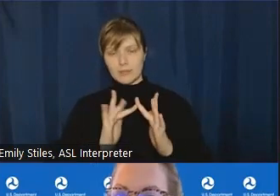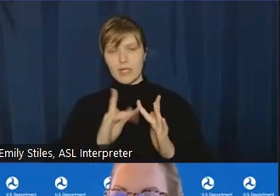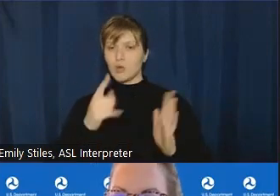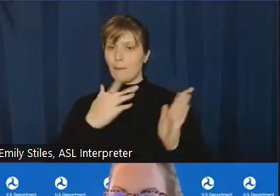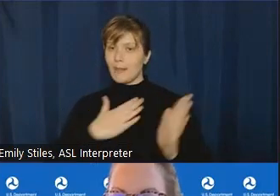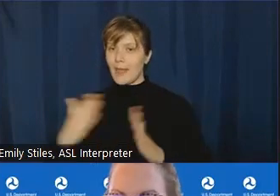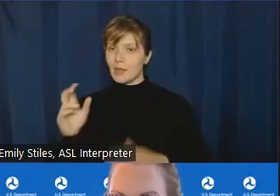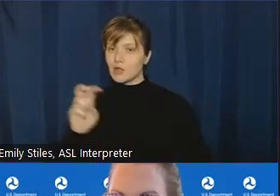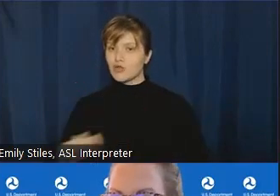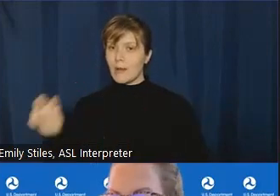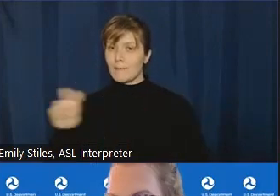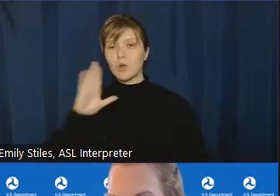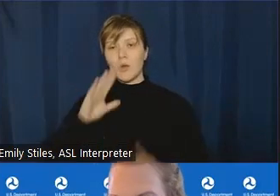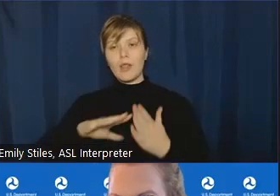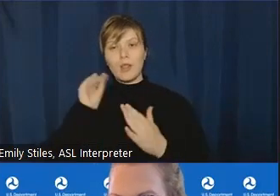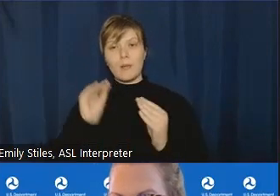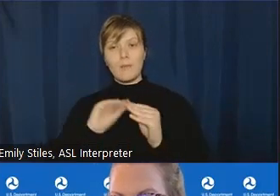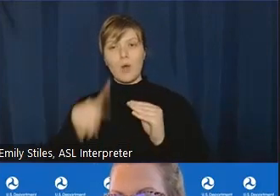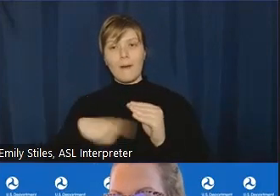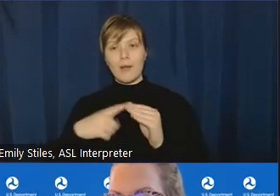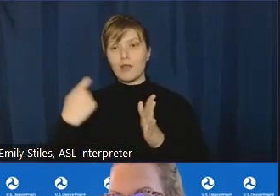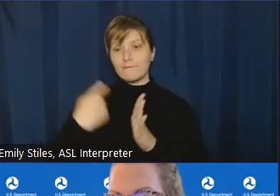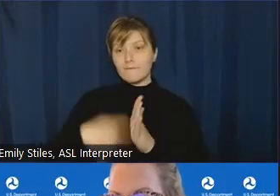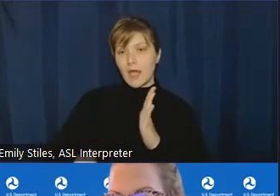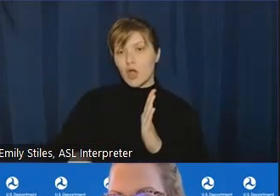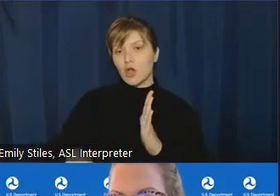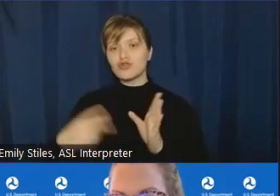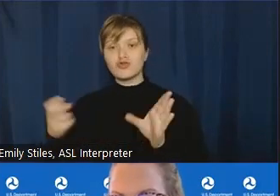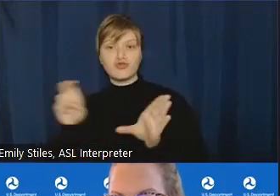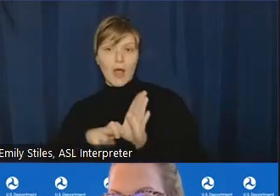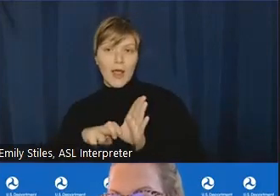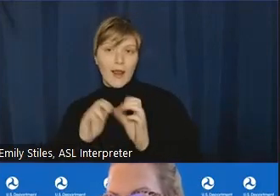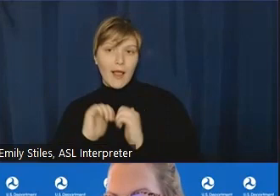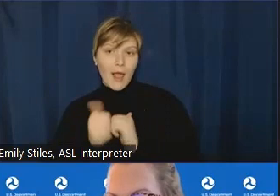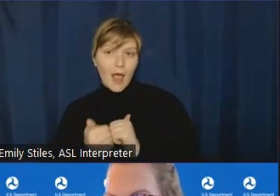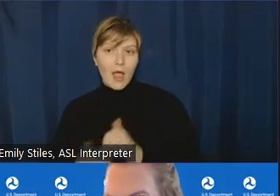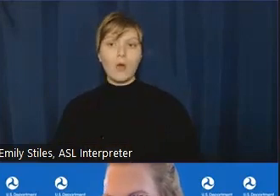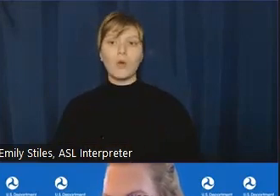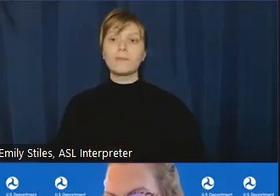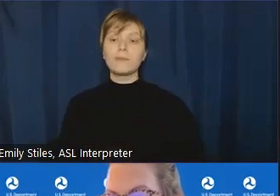learn more about the fares, riding, and it also has the phone number if